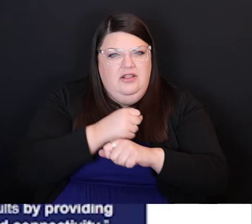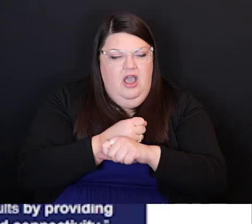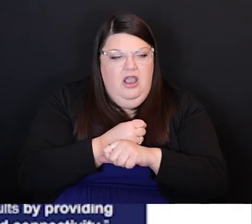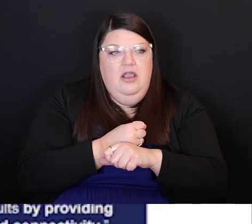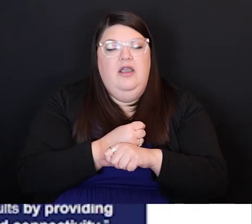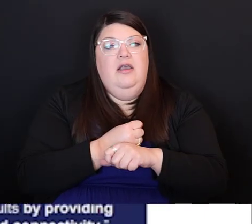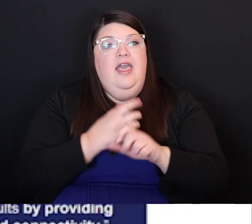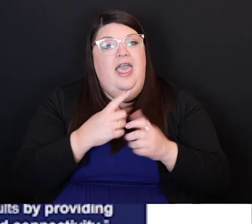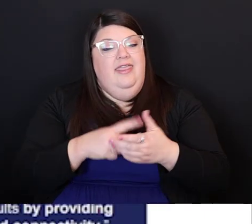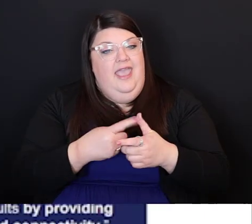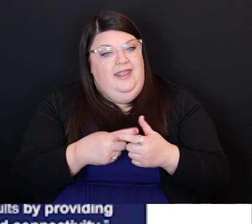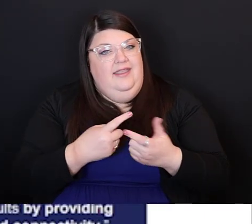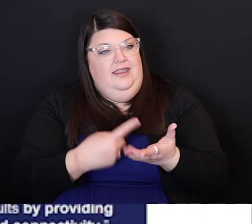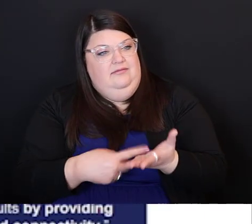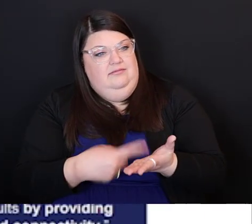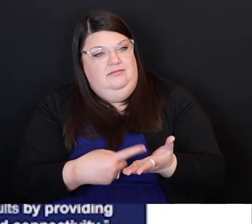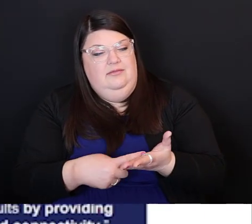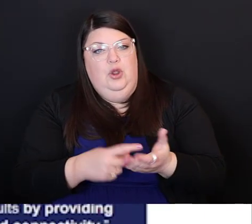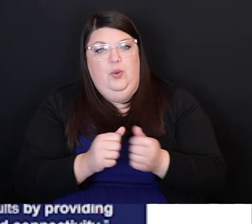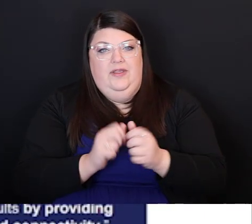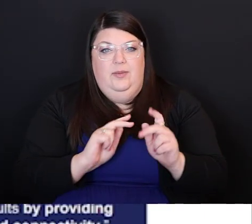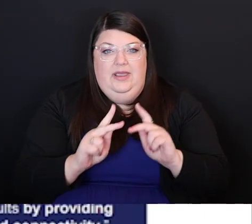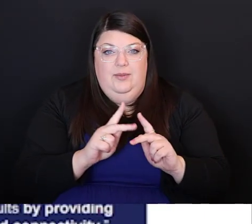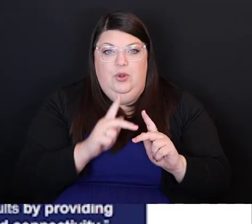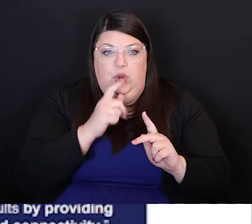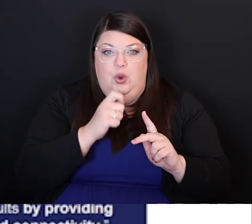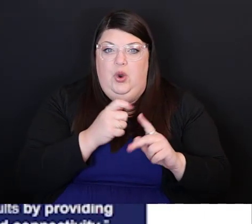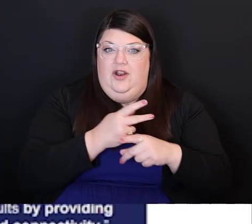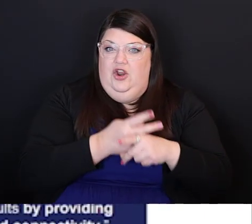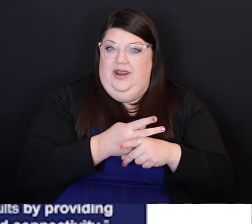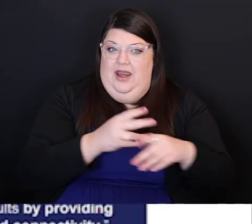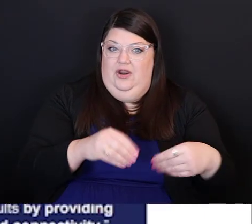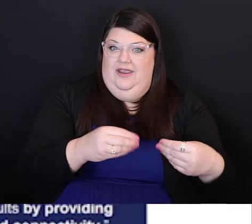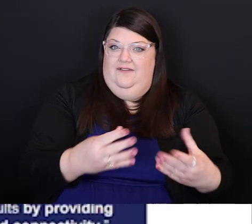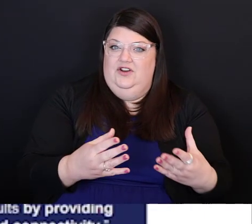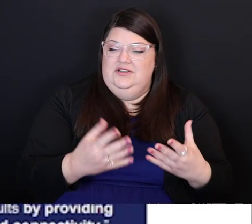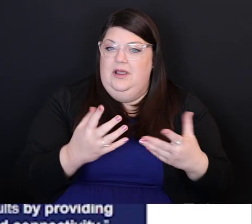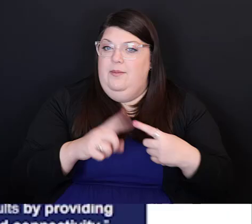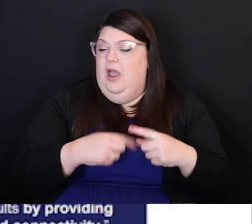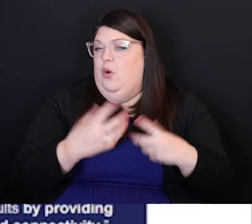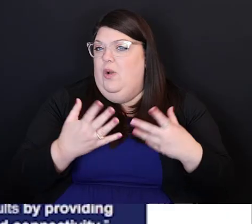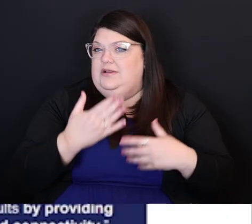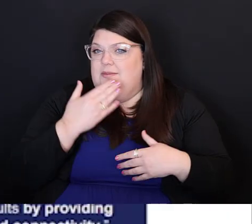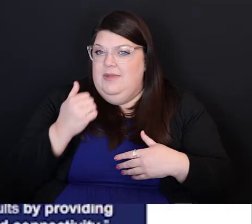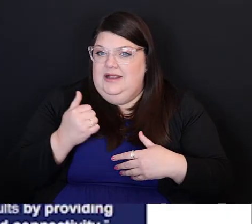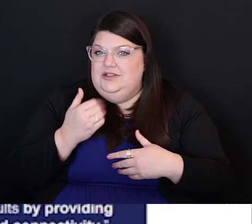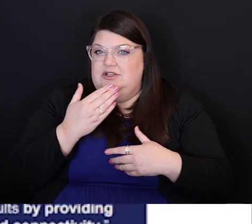talk with the people they're getting cared for or talk with their caregivers about what might be a good solution for them,